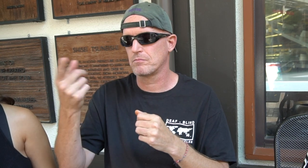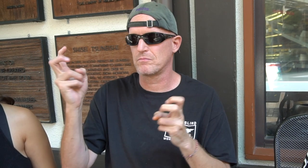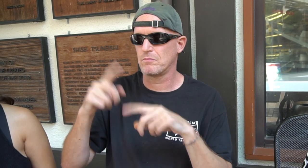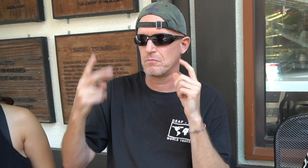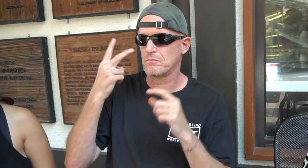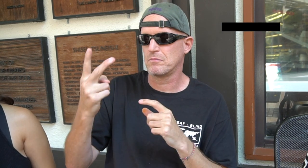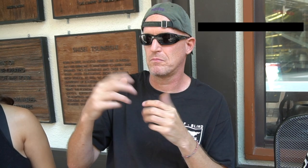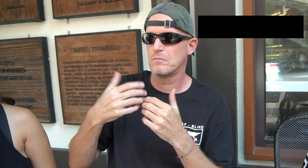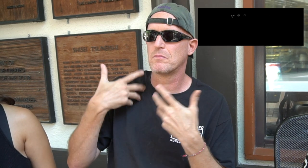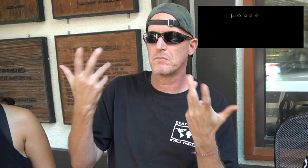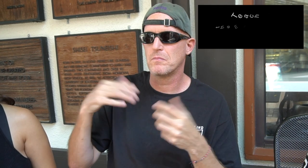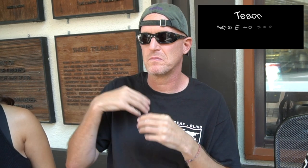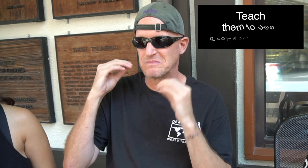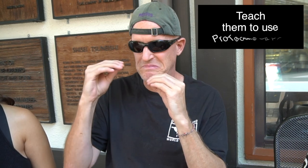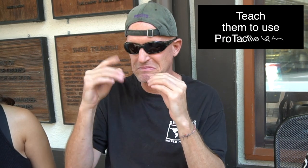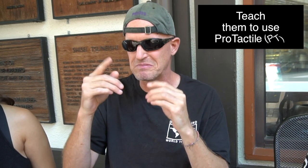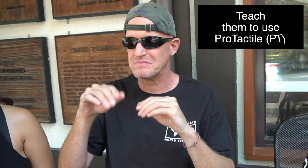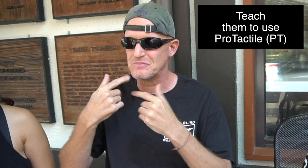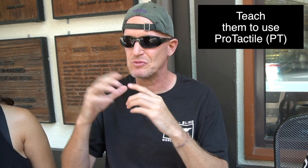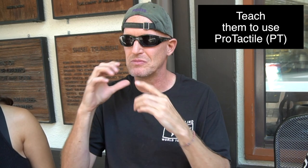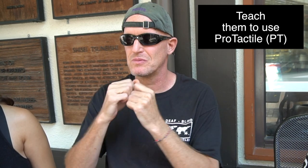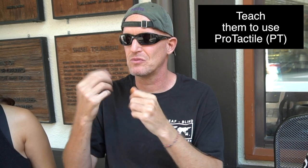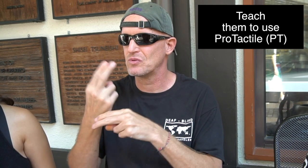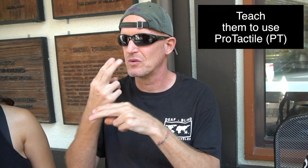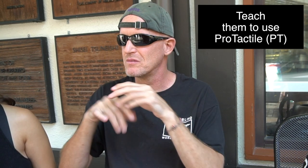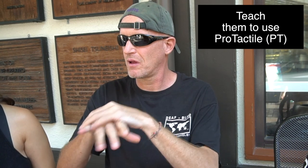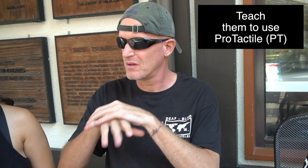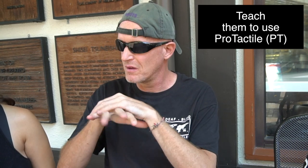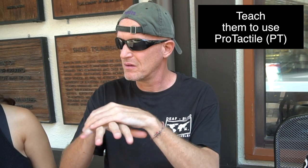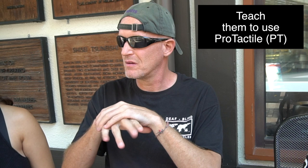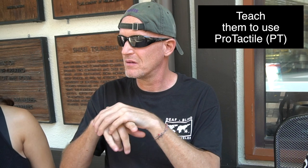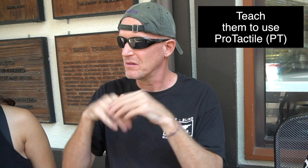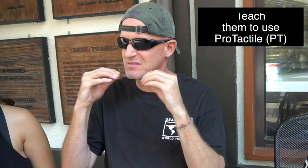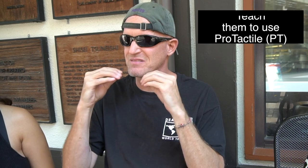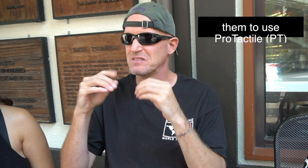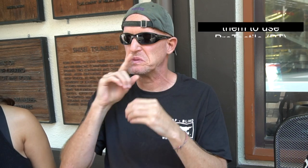they feel intimidated because I cannot see and wasn't sure how to do it so I'd teach them how to communicate through using ProTactile (PT) I'd teach them PT.